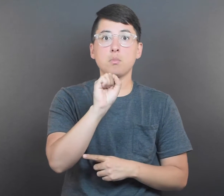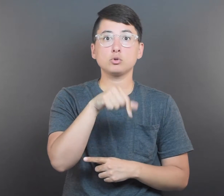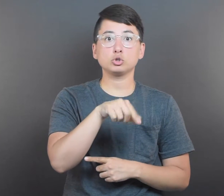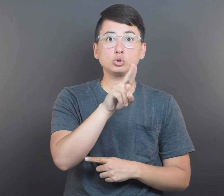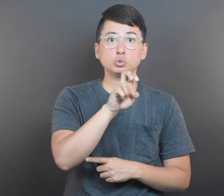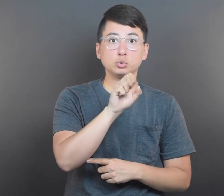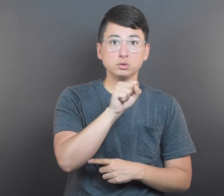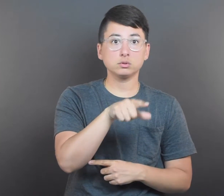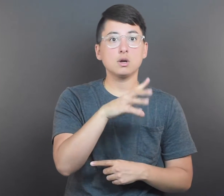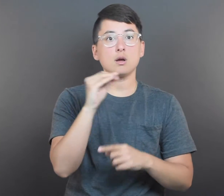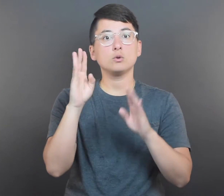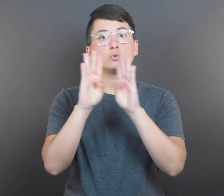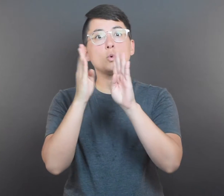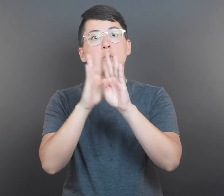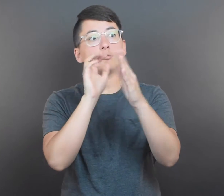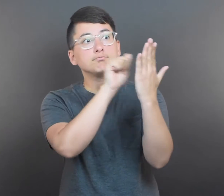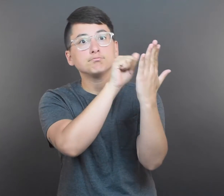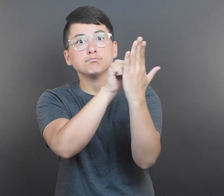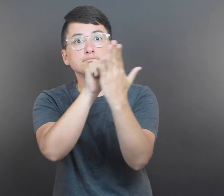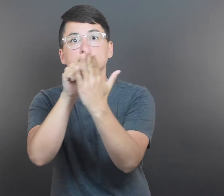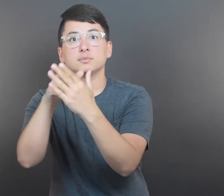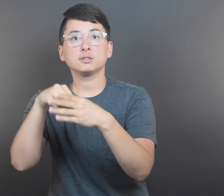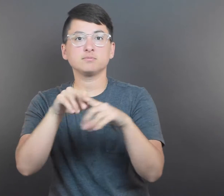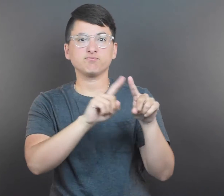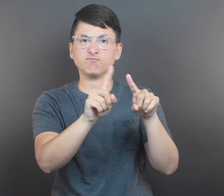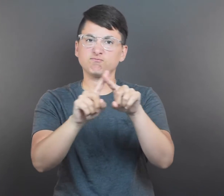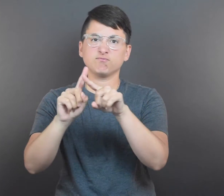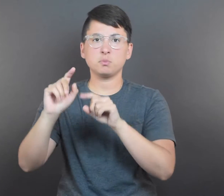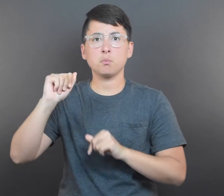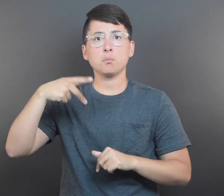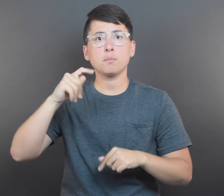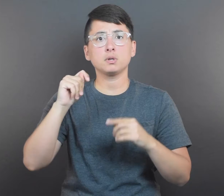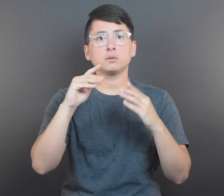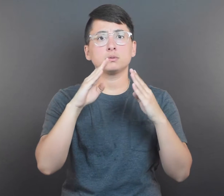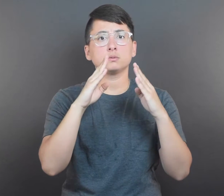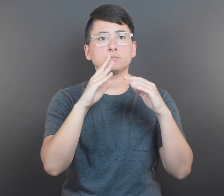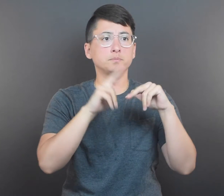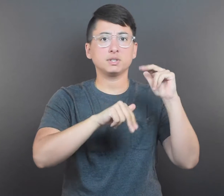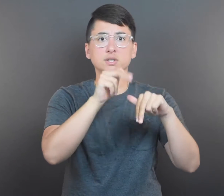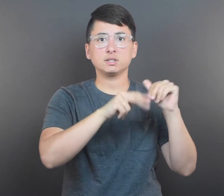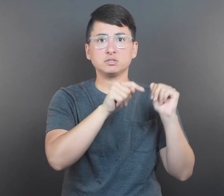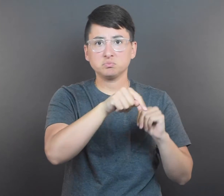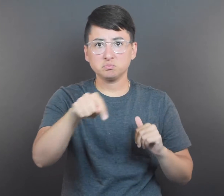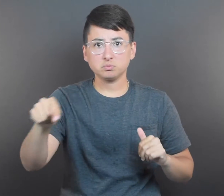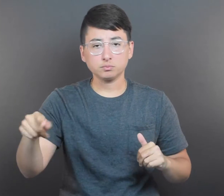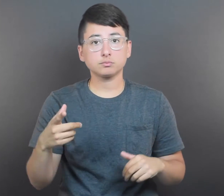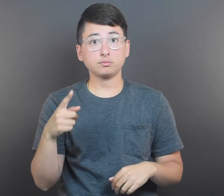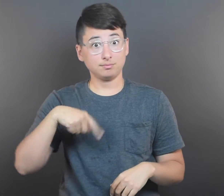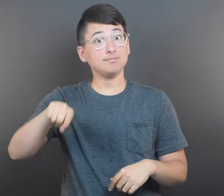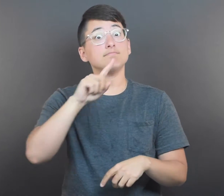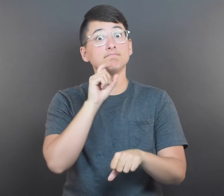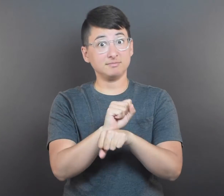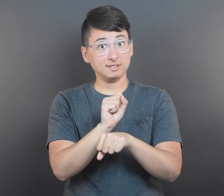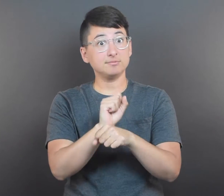said Aisha Galaydh, the African Immigrant COVID Community Coordinator (CCC) Lead.